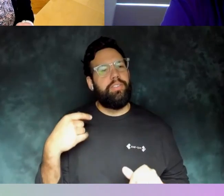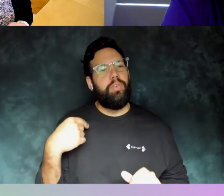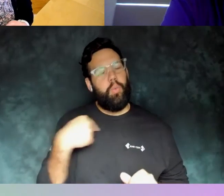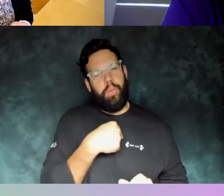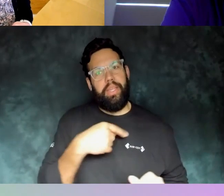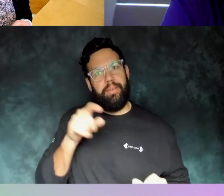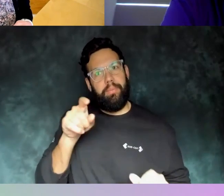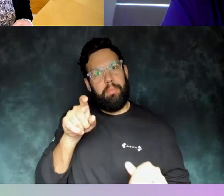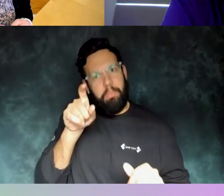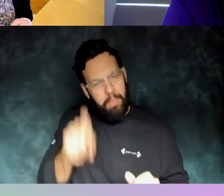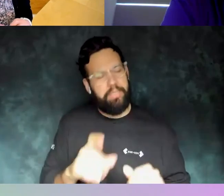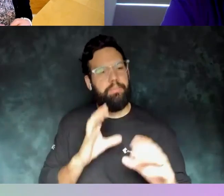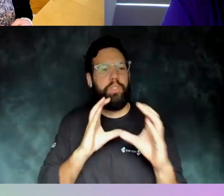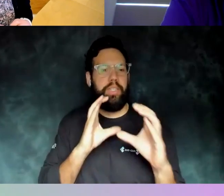[CARIE] That person, I love